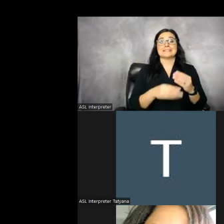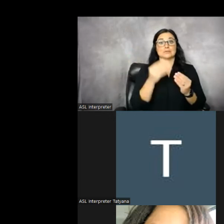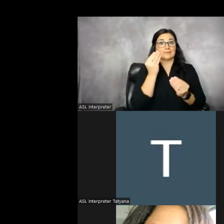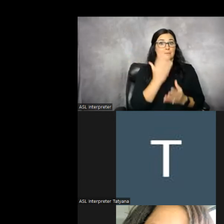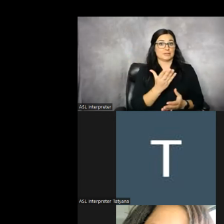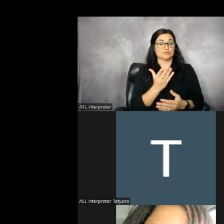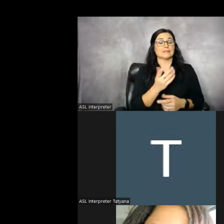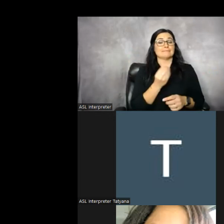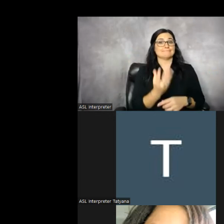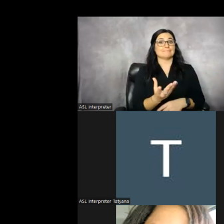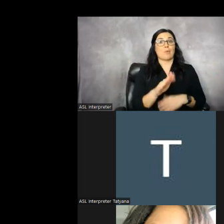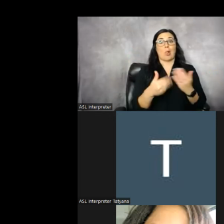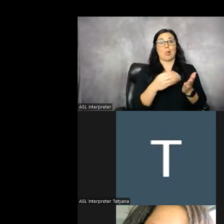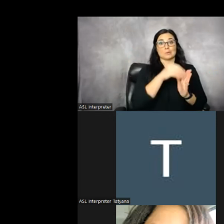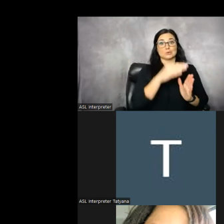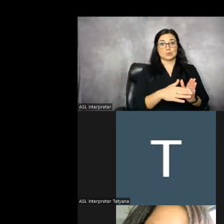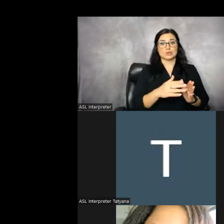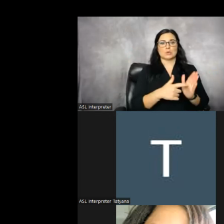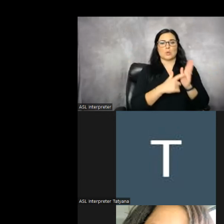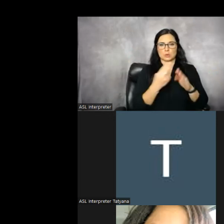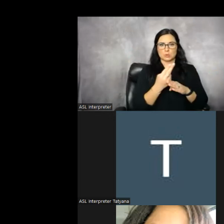all students were required to use it.